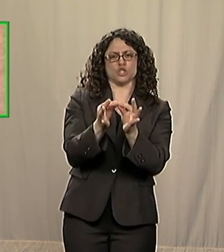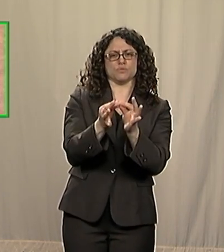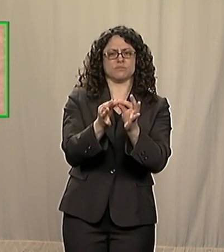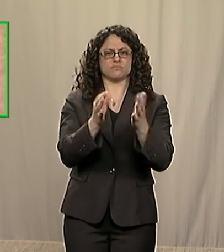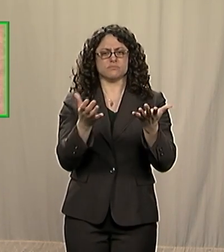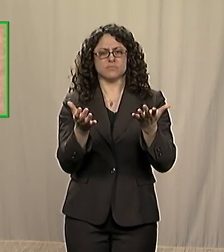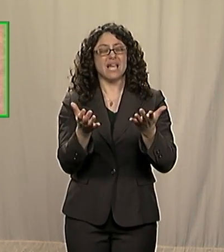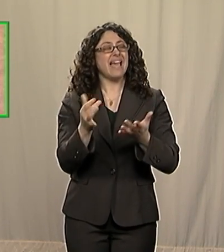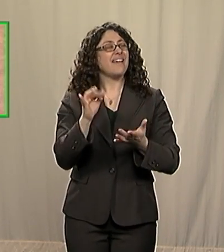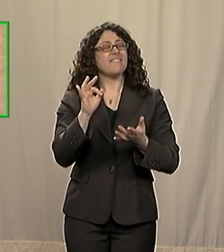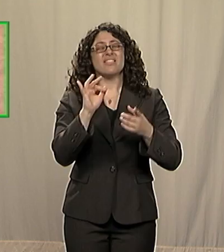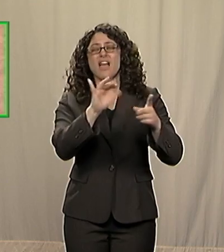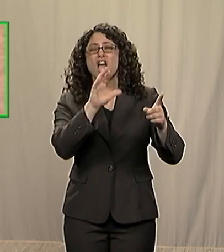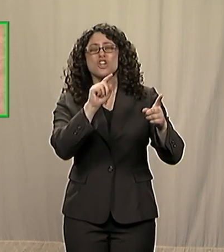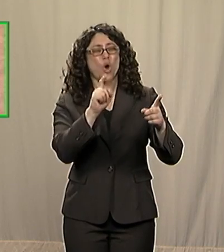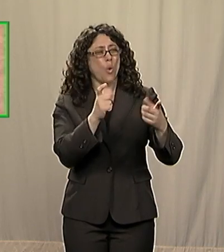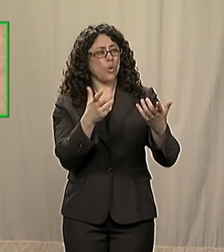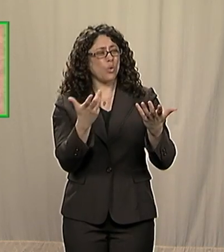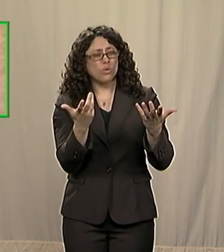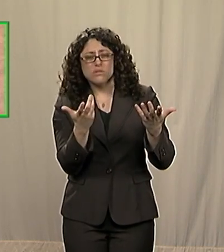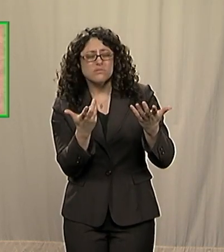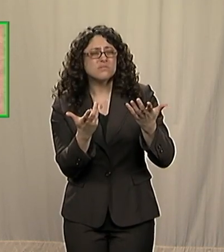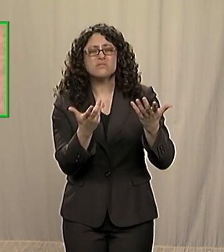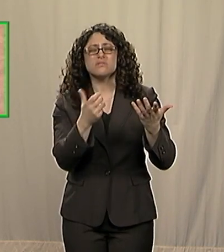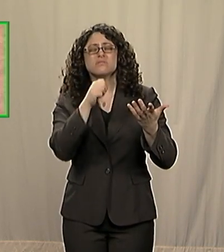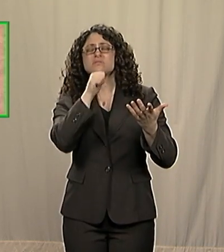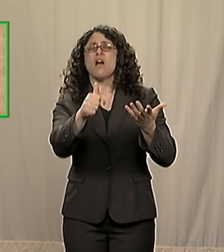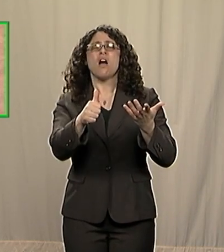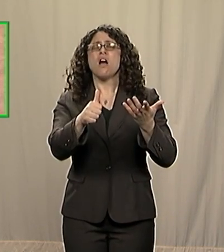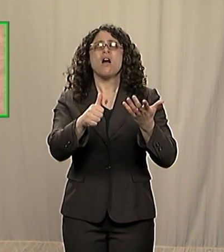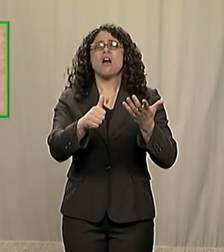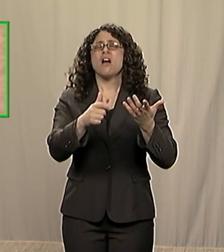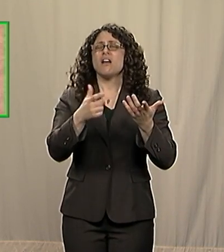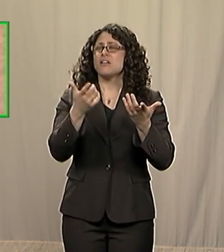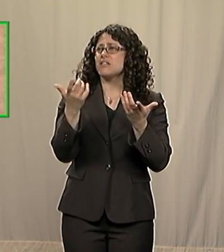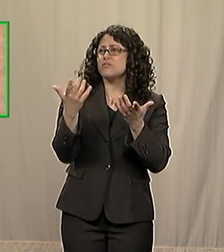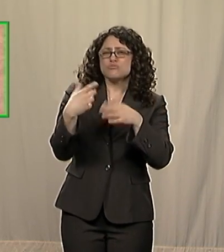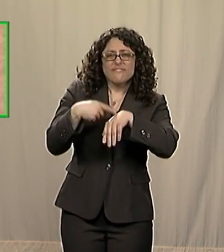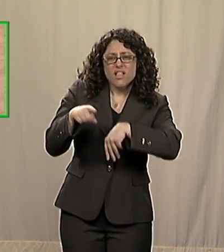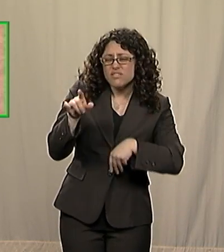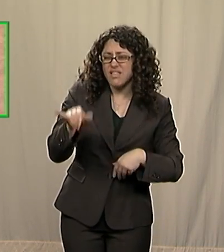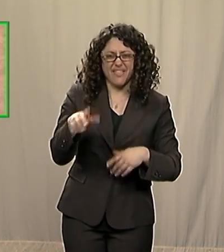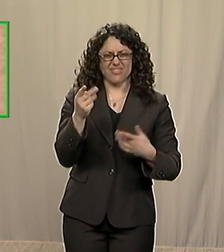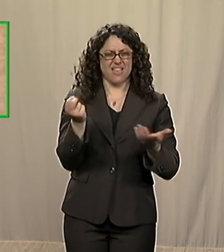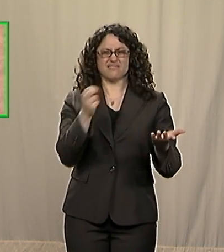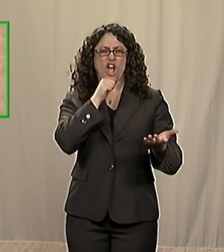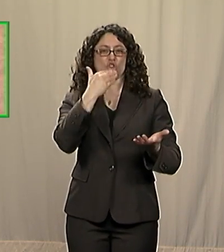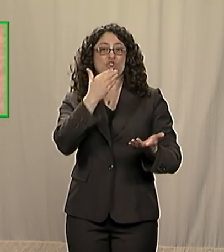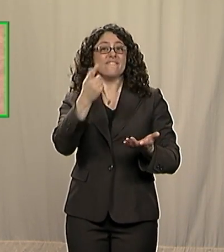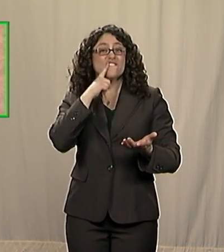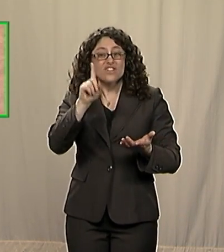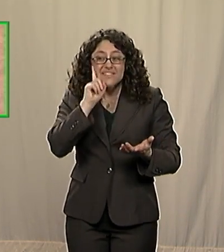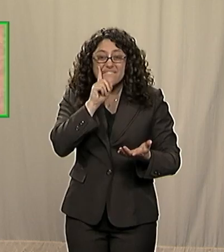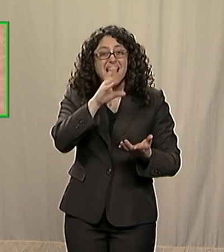Having a code that doesn't reflect that, it doesn't serve anybody, it doesn't serve interpreters, or the deaf and hearing people with which we work.